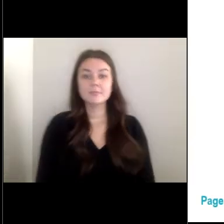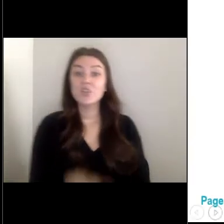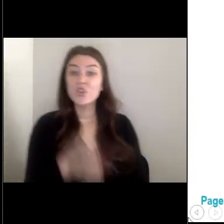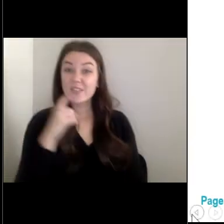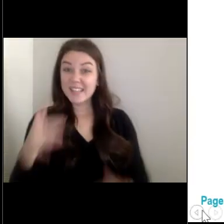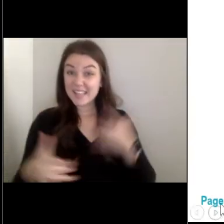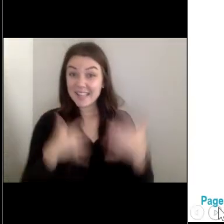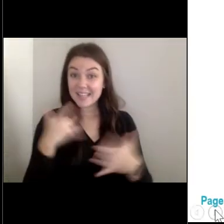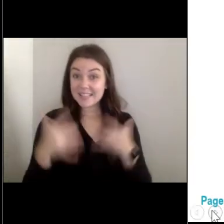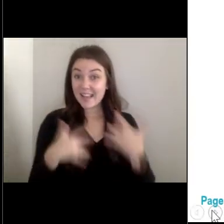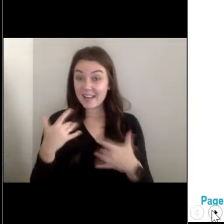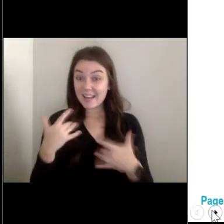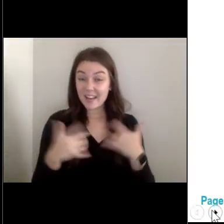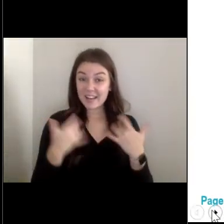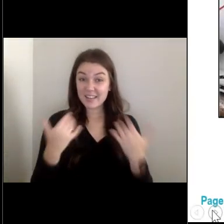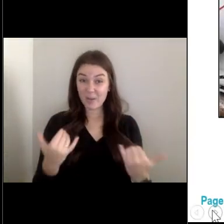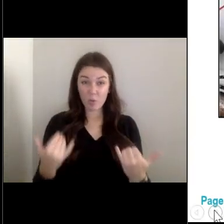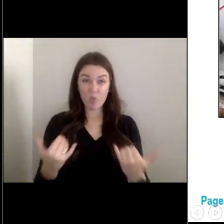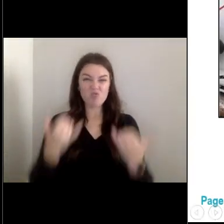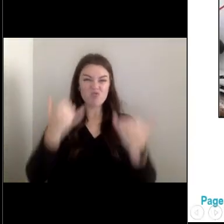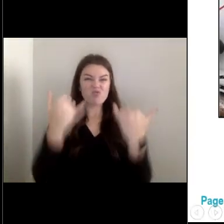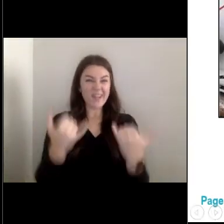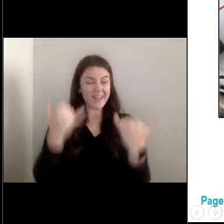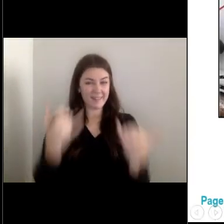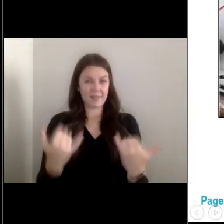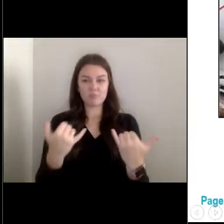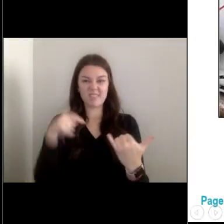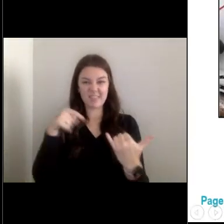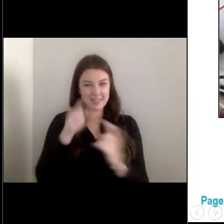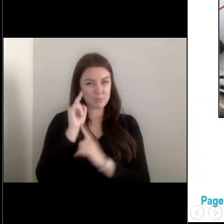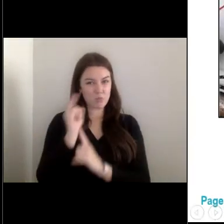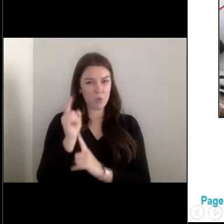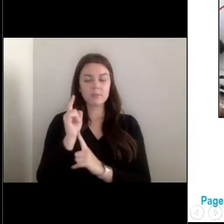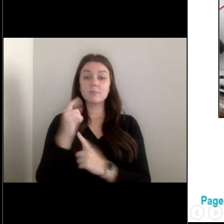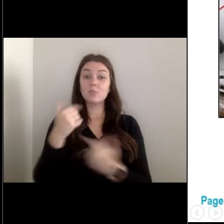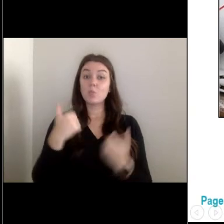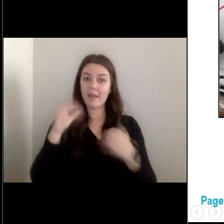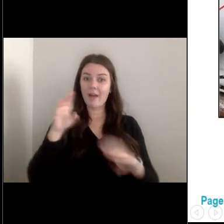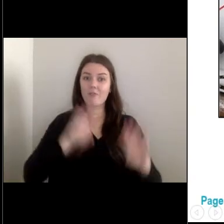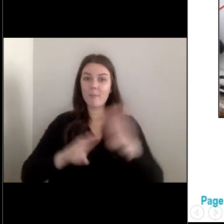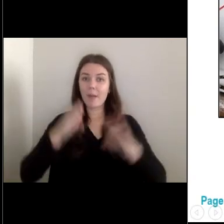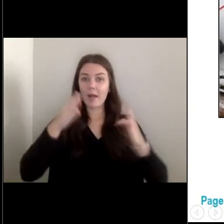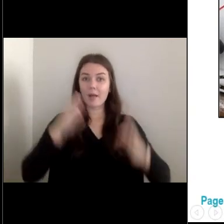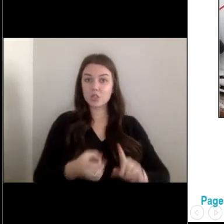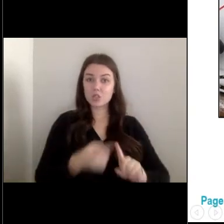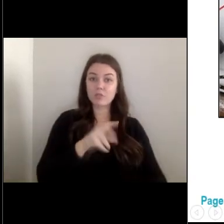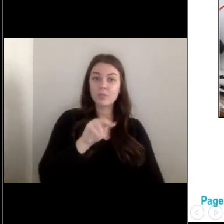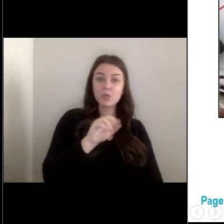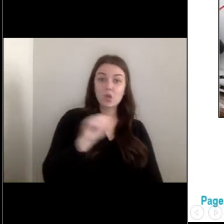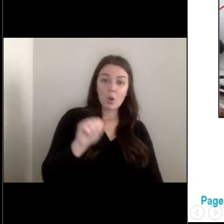is that right at this very moment, we have biologists from NOAA and the Alaska Department of Fish and Game